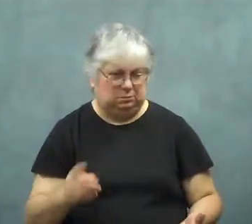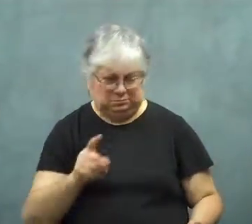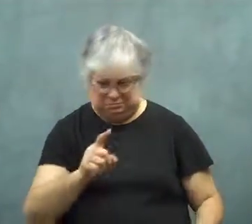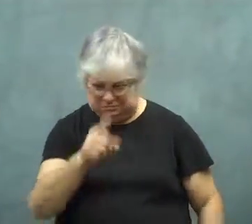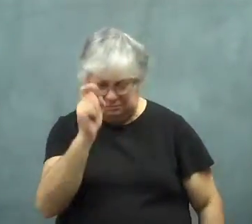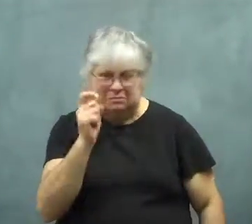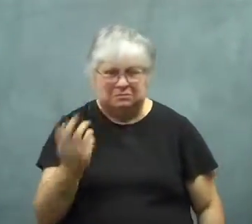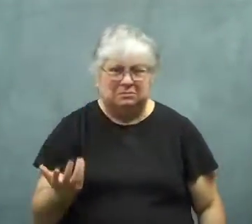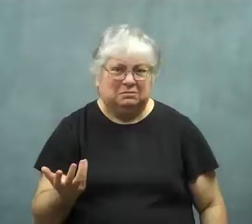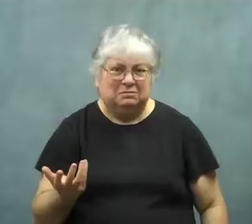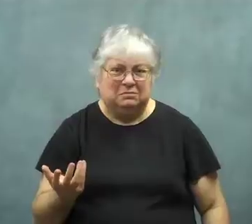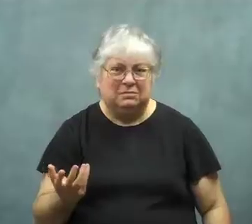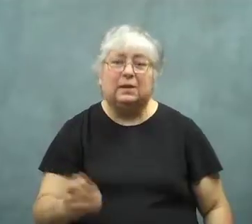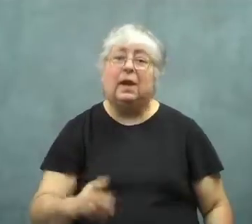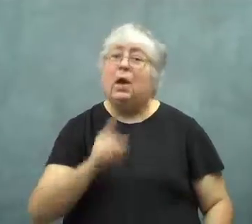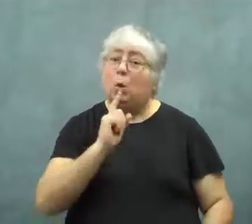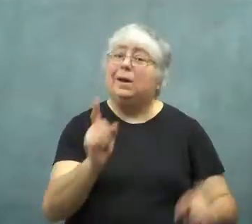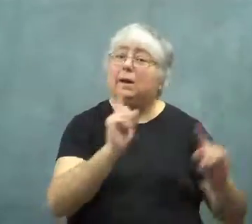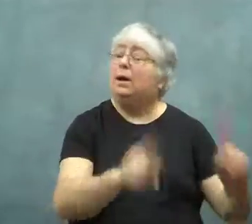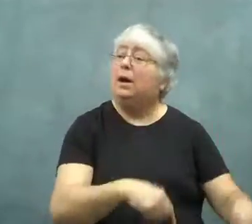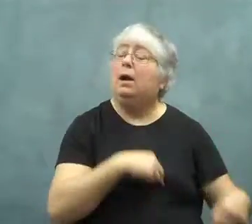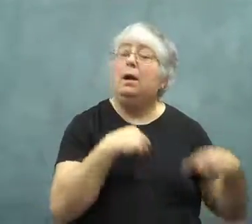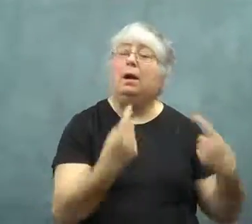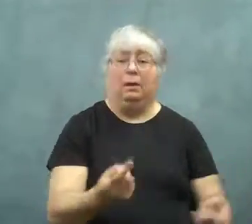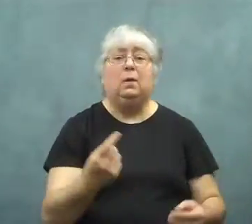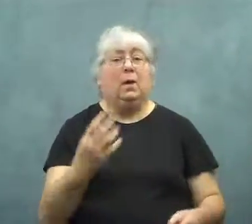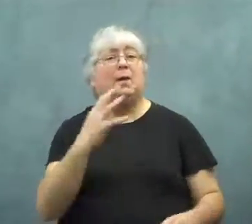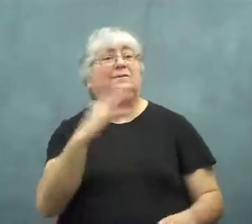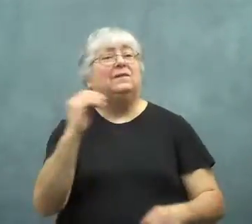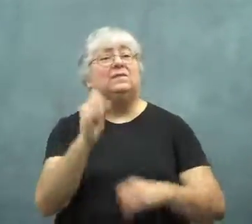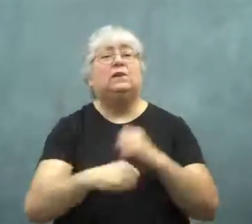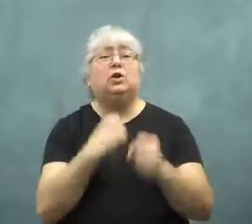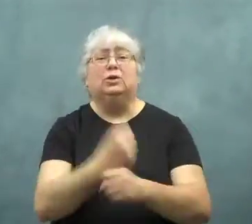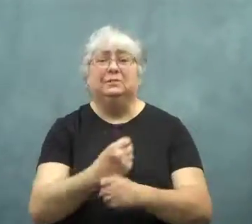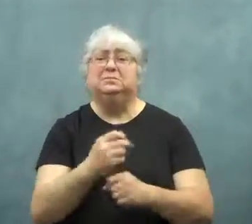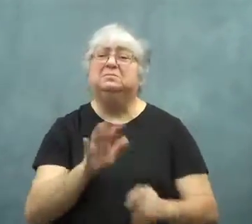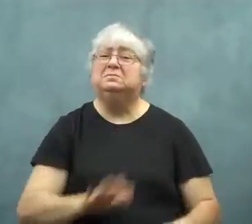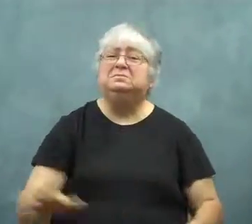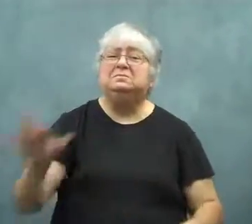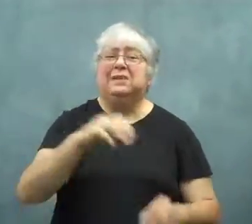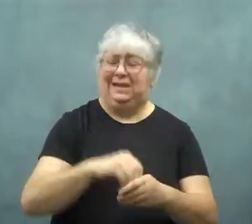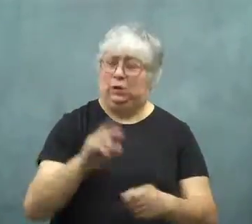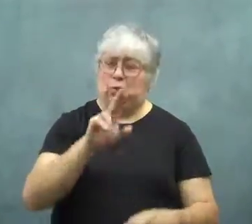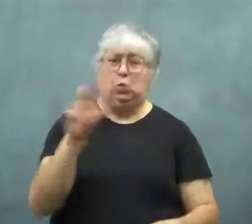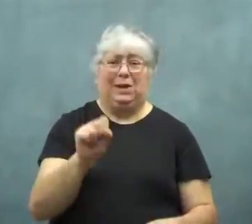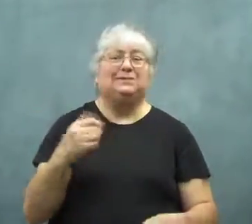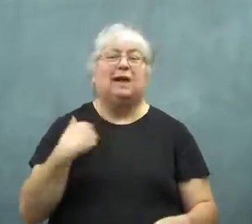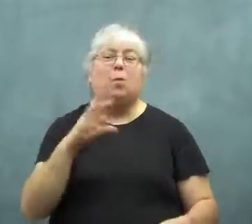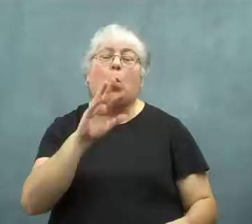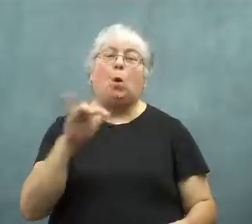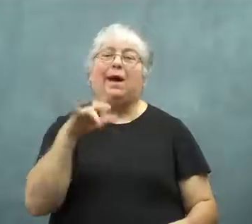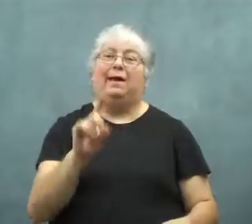It was very puzzling.